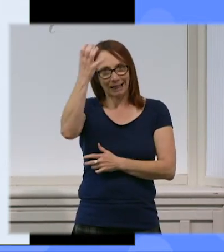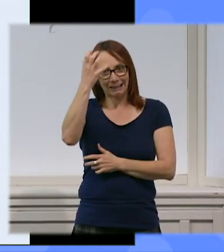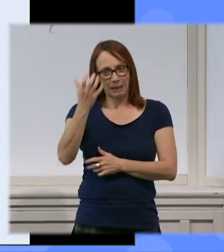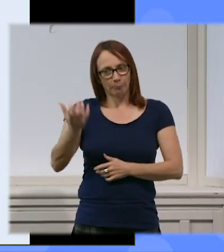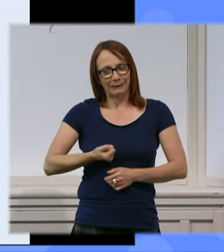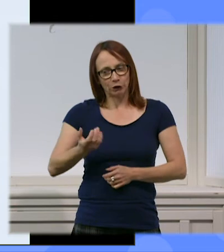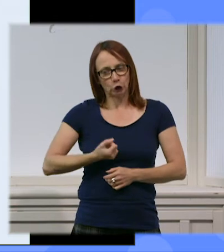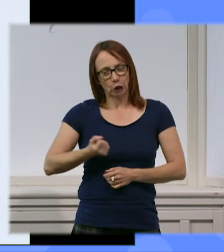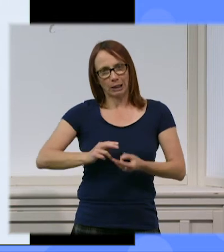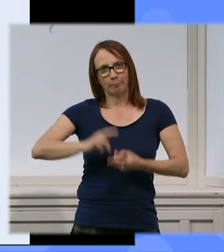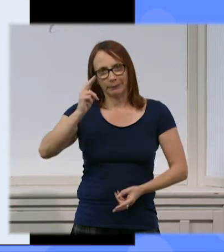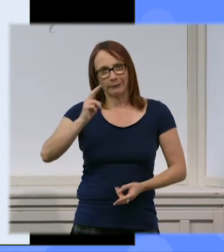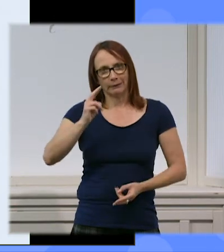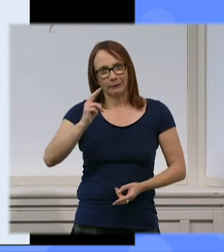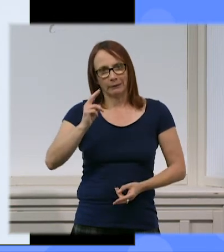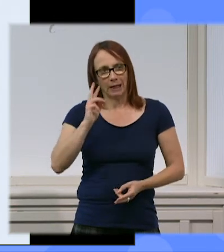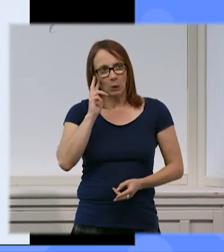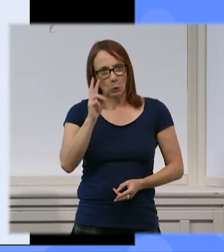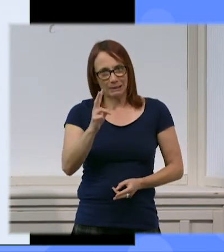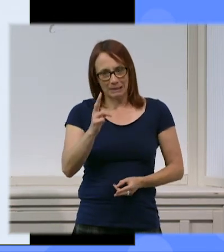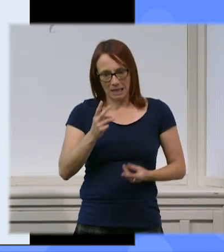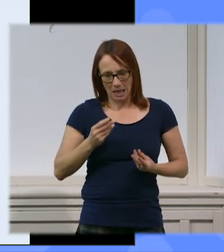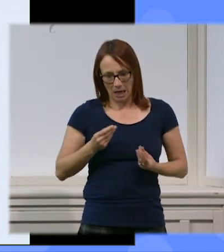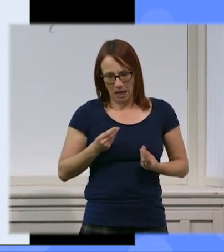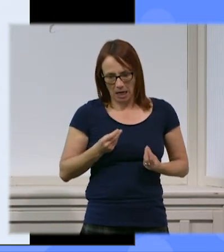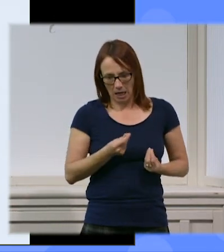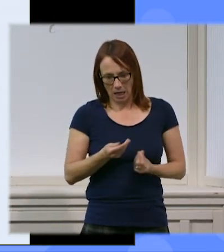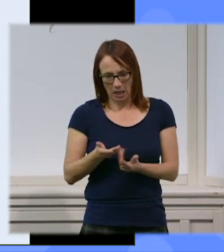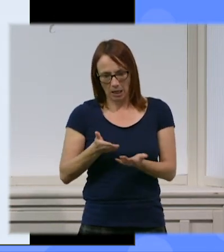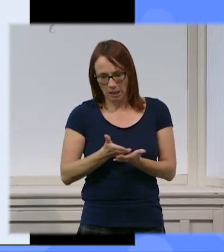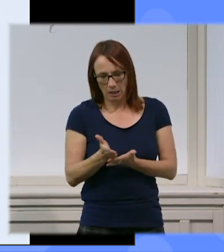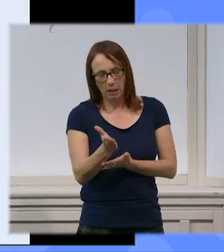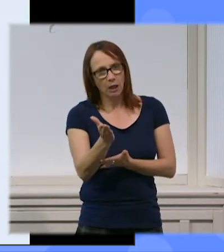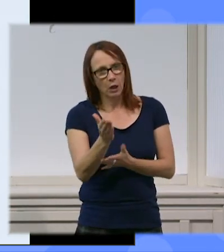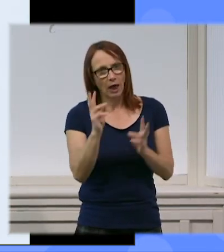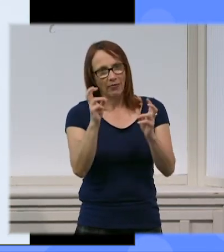echoing throughout our whole and deliberations and work and the third